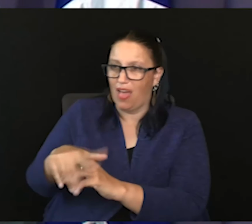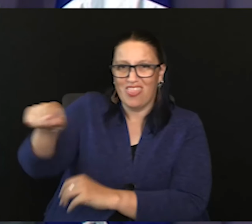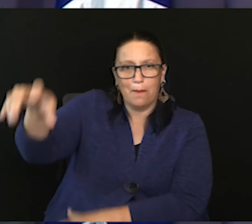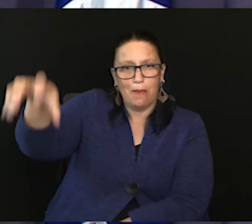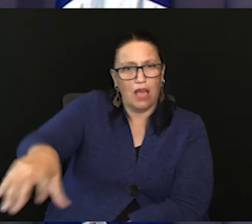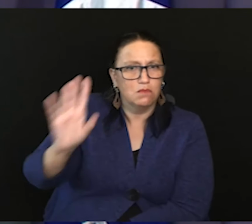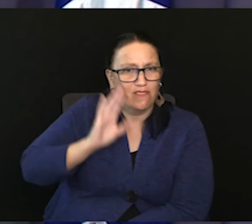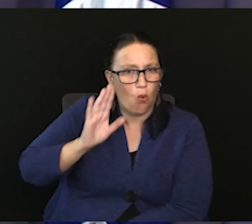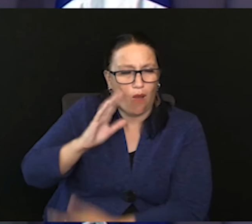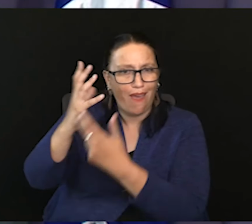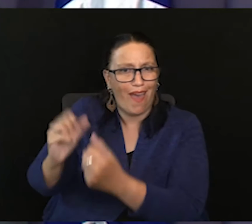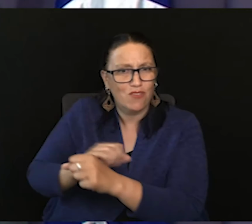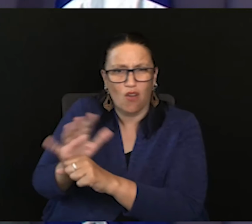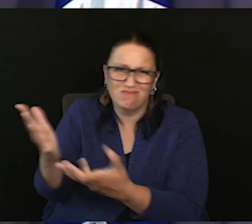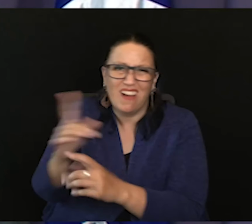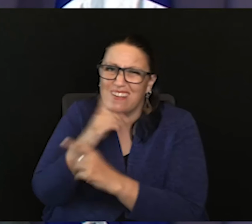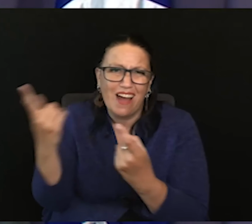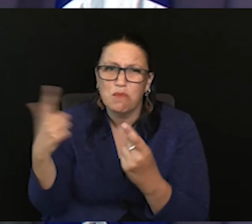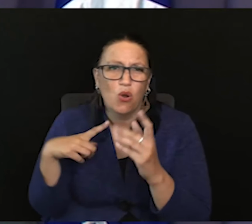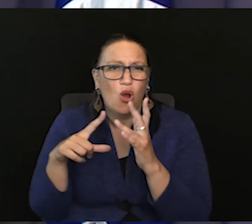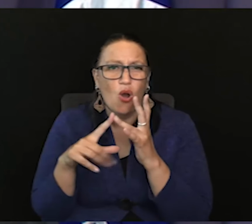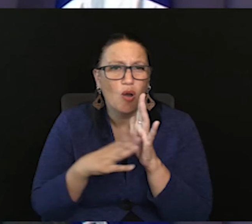just because of the numbers of cases that we have with Omicron.